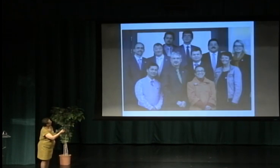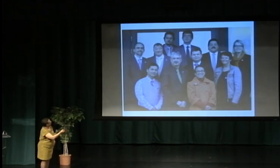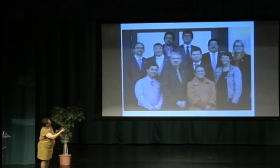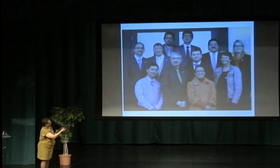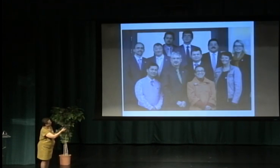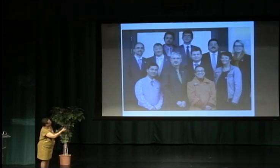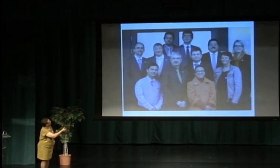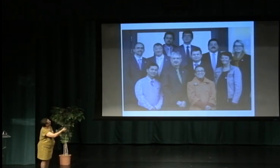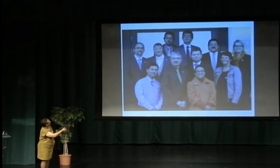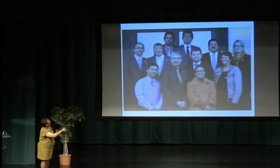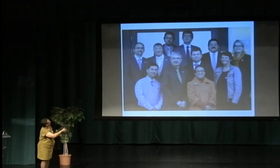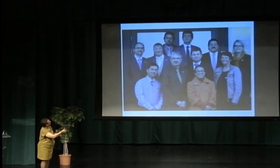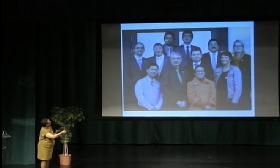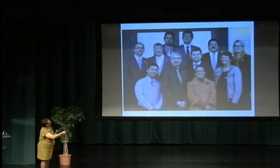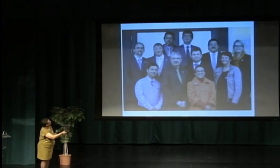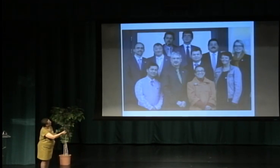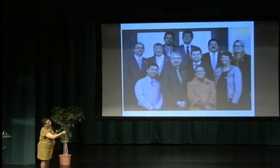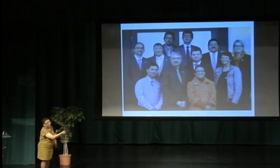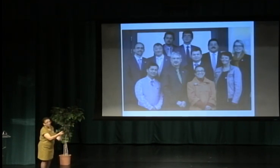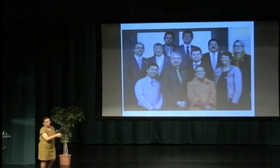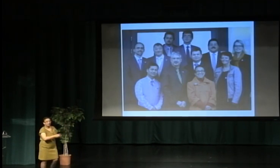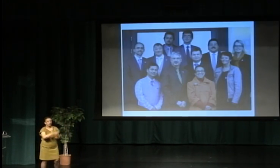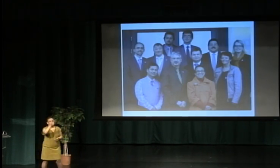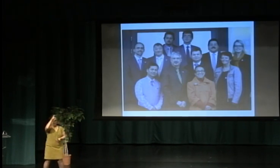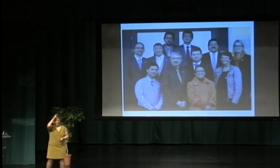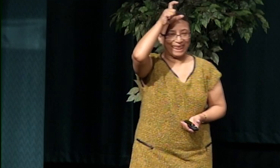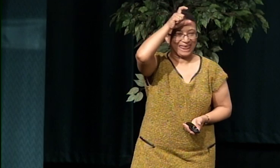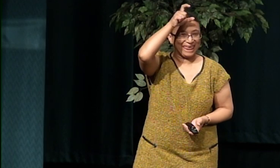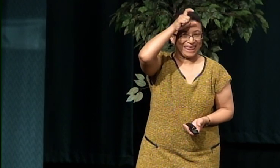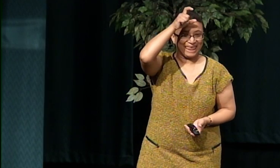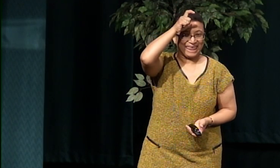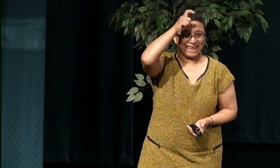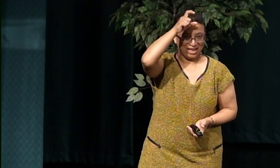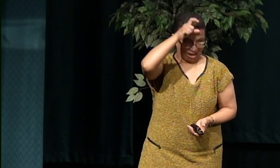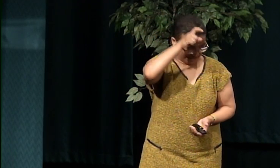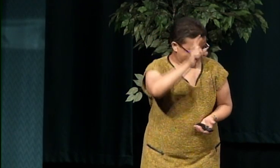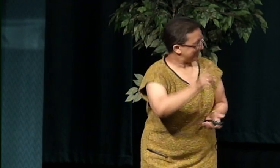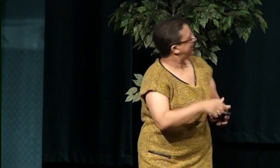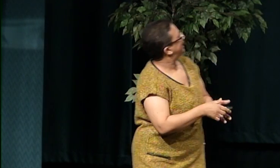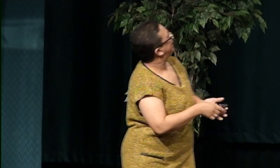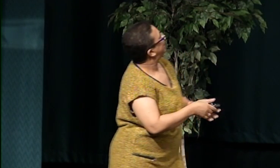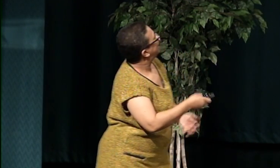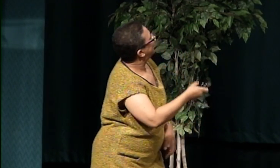This gentleman is from Turkey.